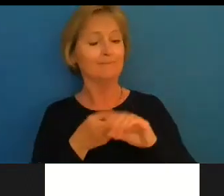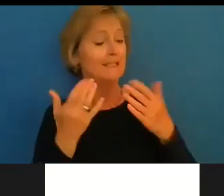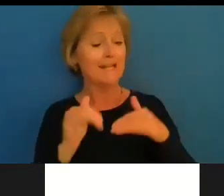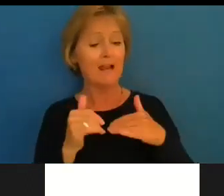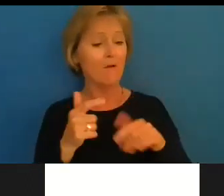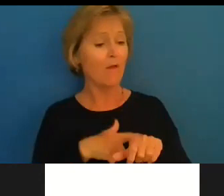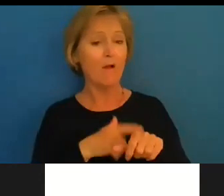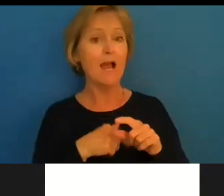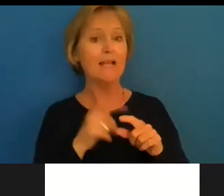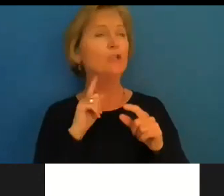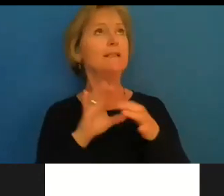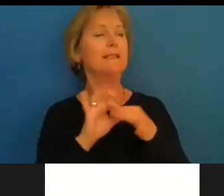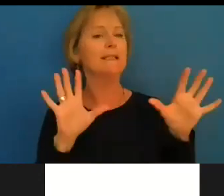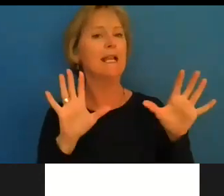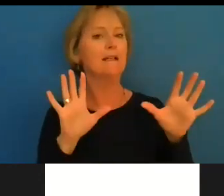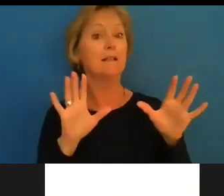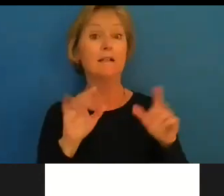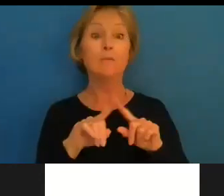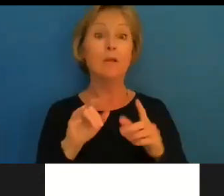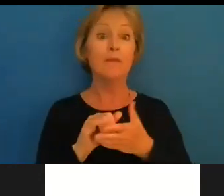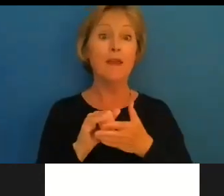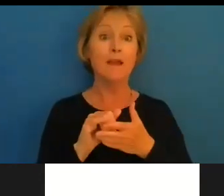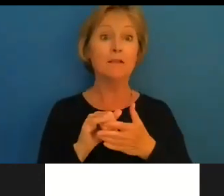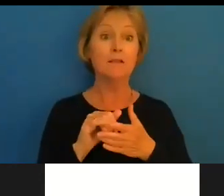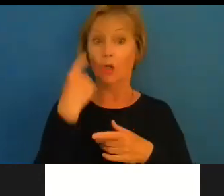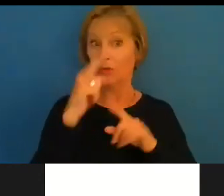I just disconnect. That looks different for everyone.